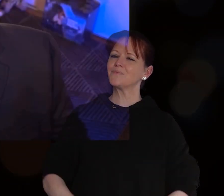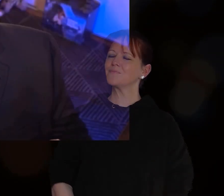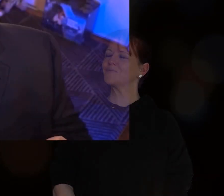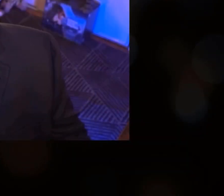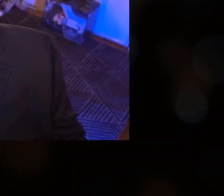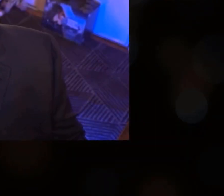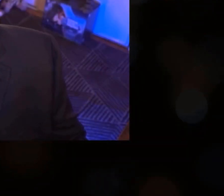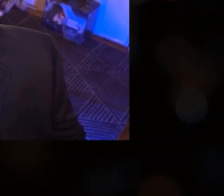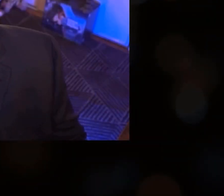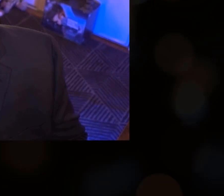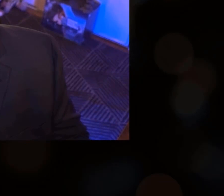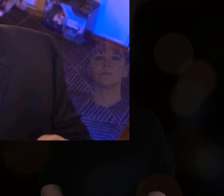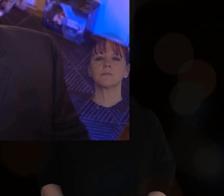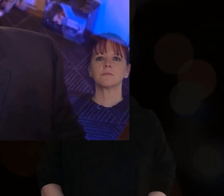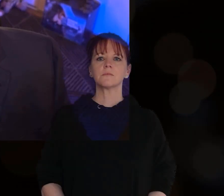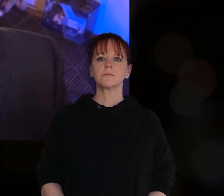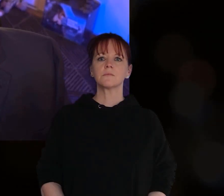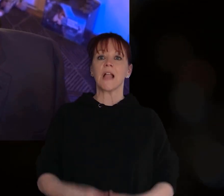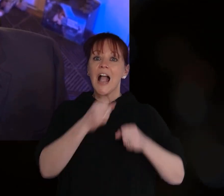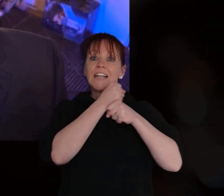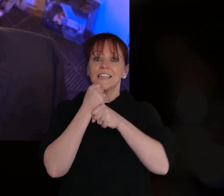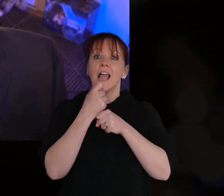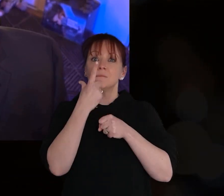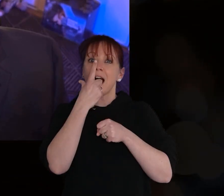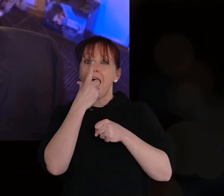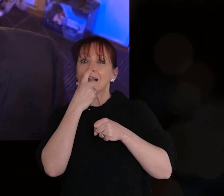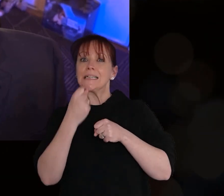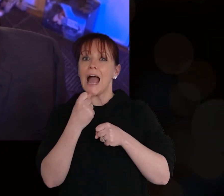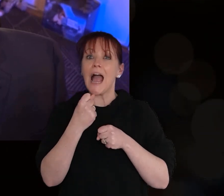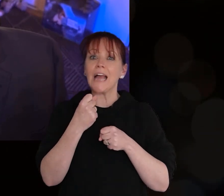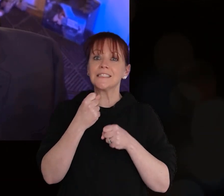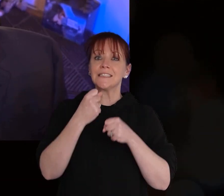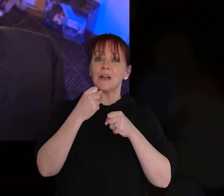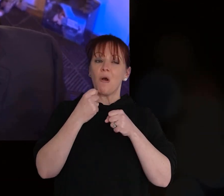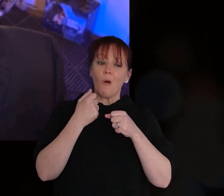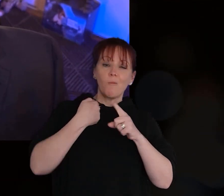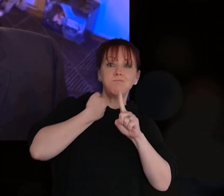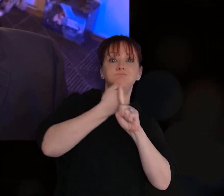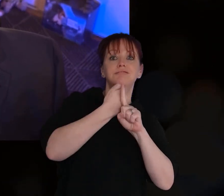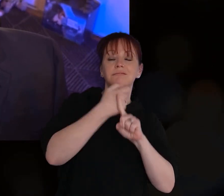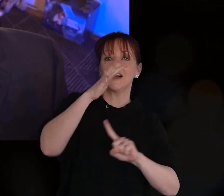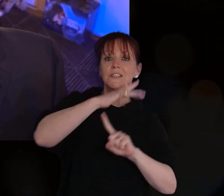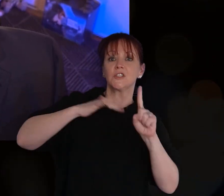Games have the power to do a lot of social good through well executed representation.